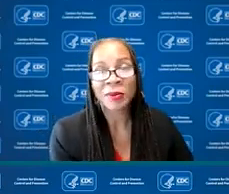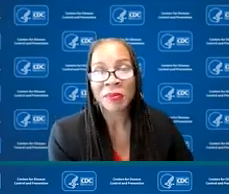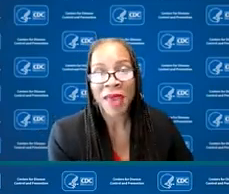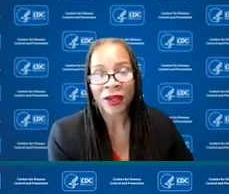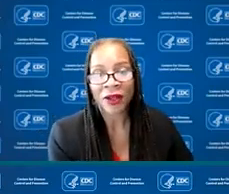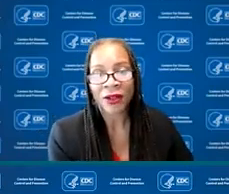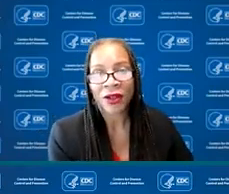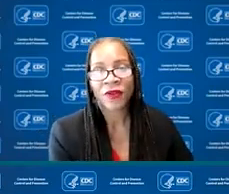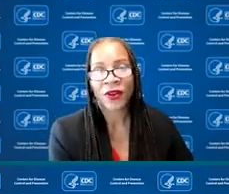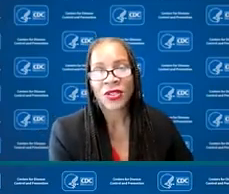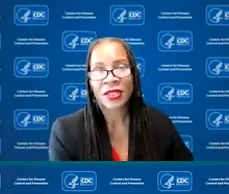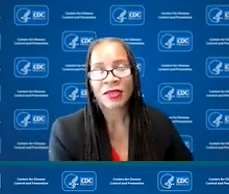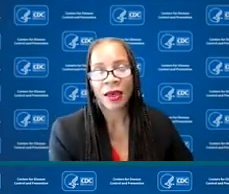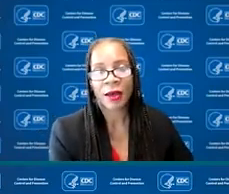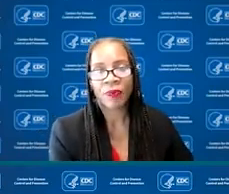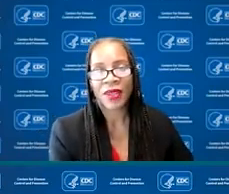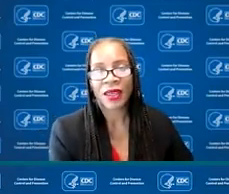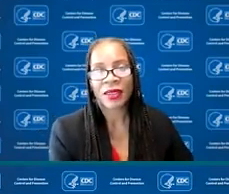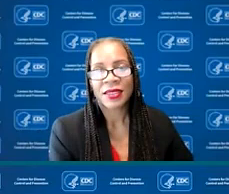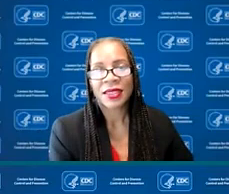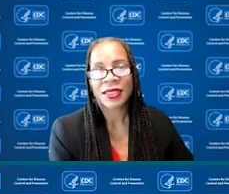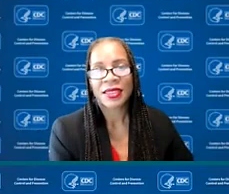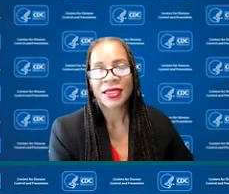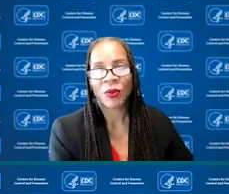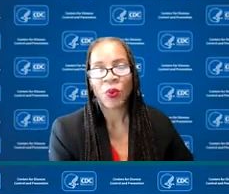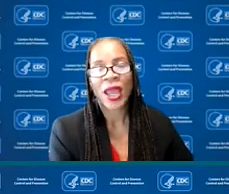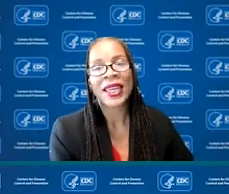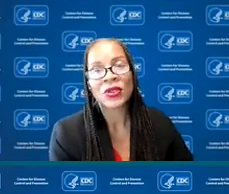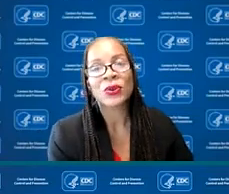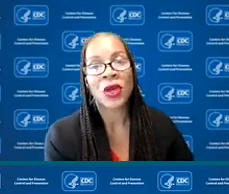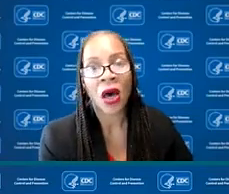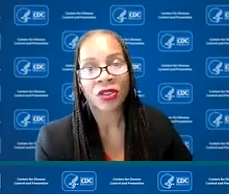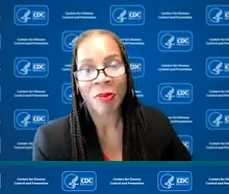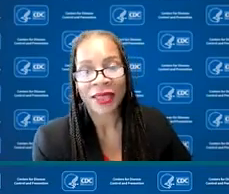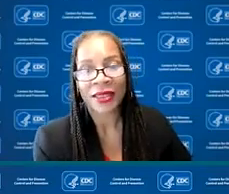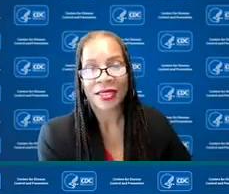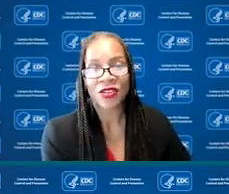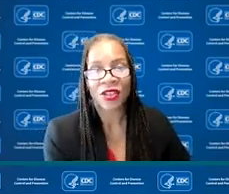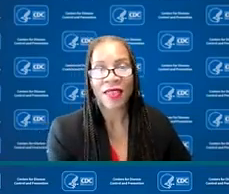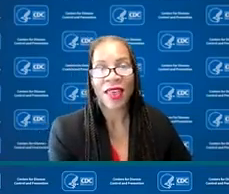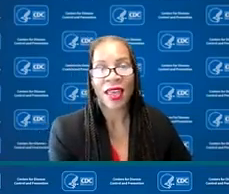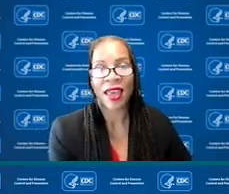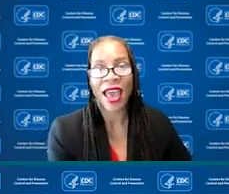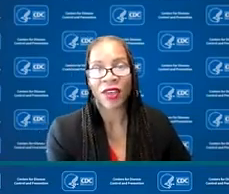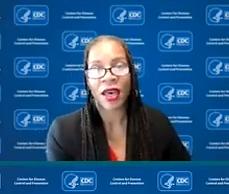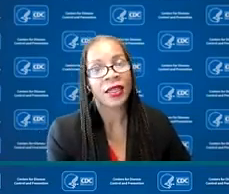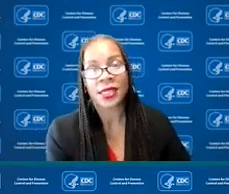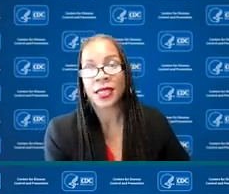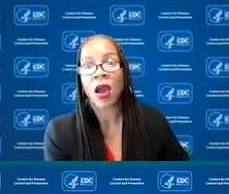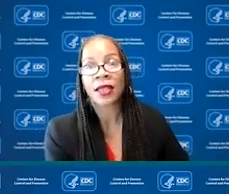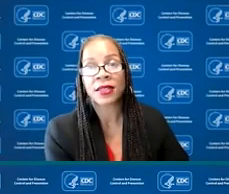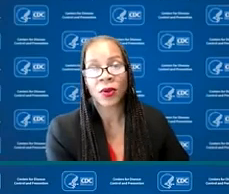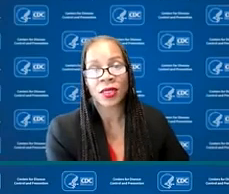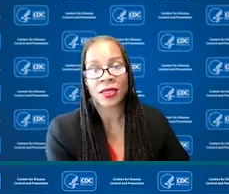timely manner versus waiting too long to make the decision and then having unintended consequences